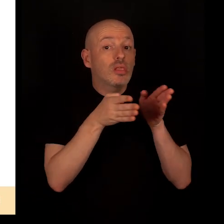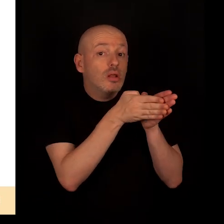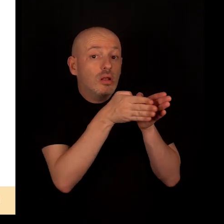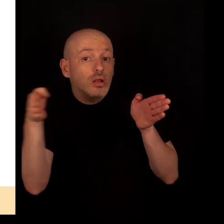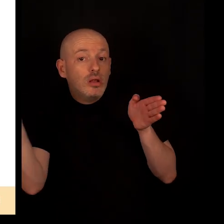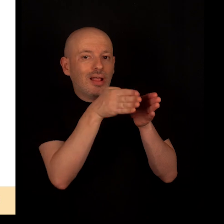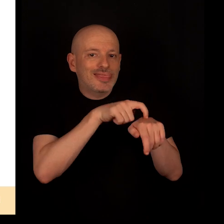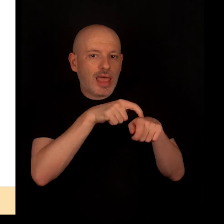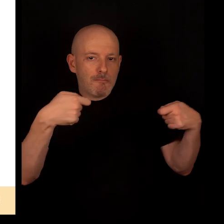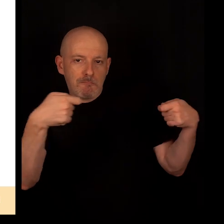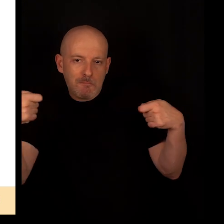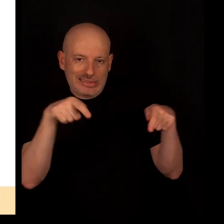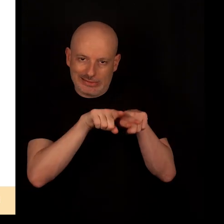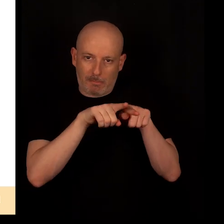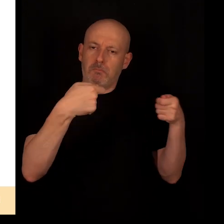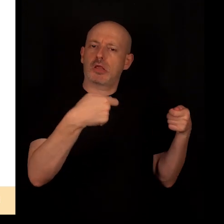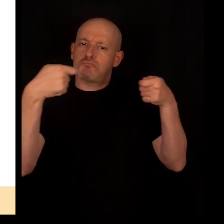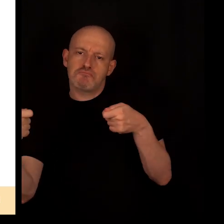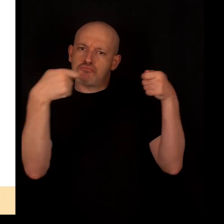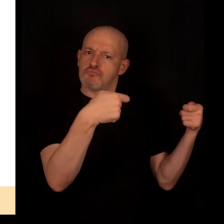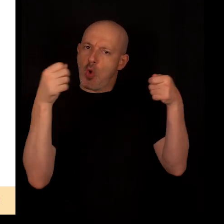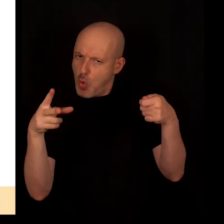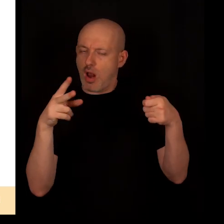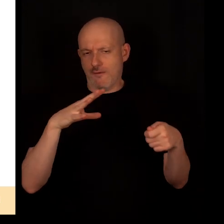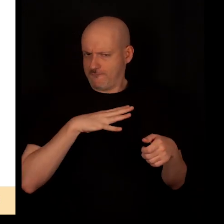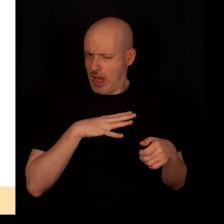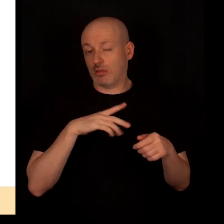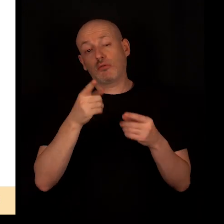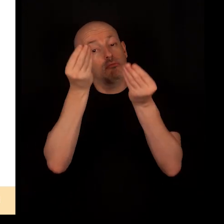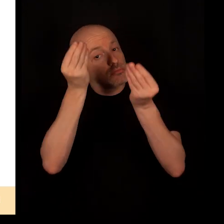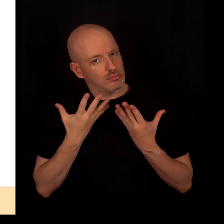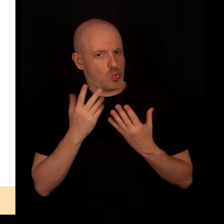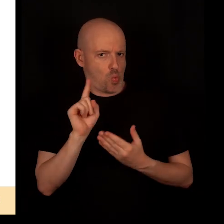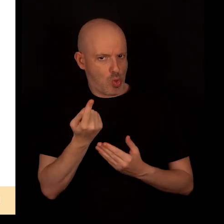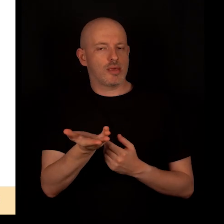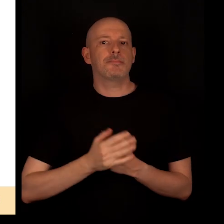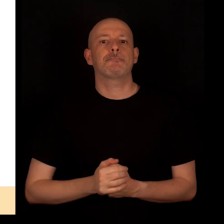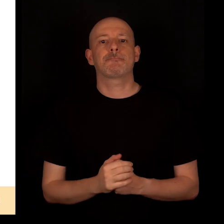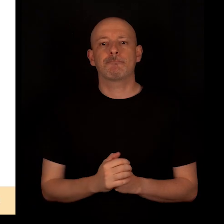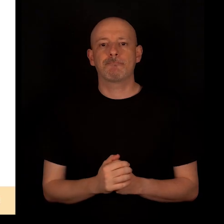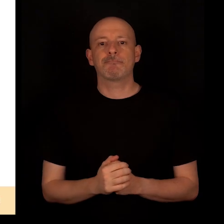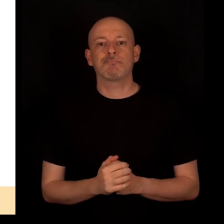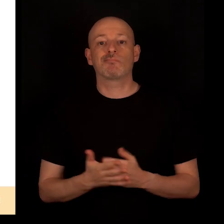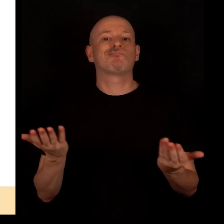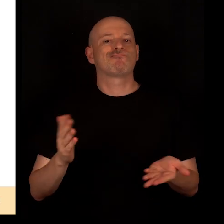The important is the duration, moving and postponing a bit the dates. This is fine, just inform us.